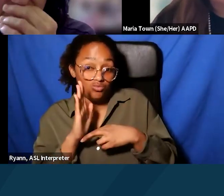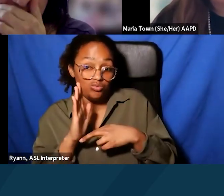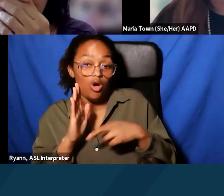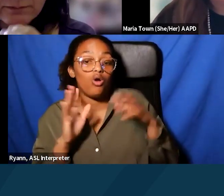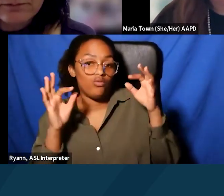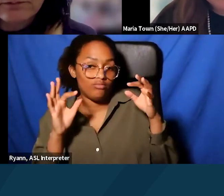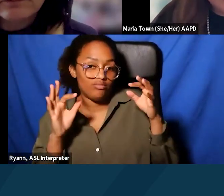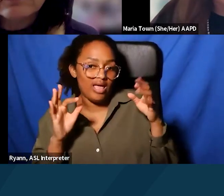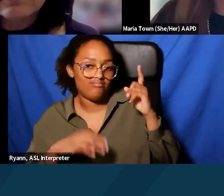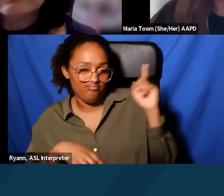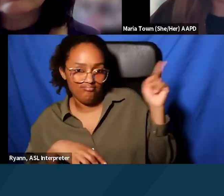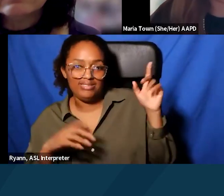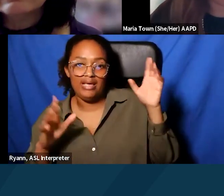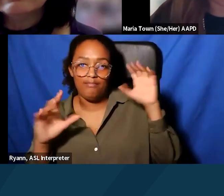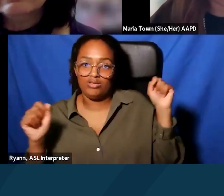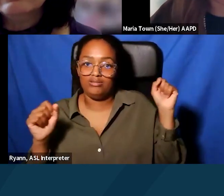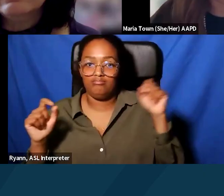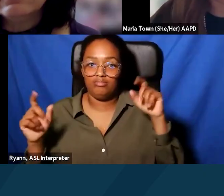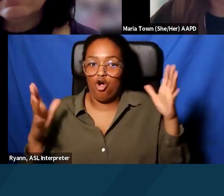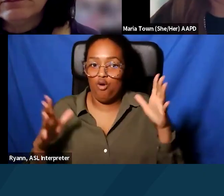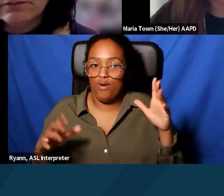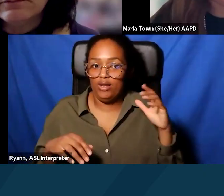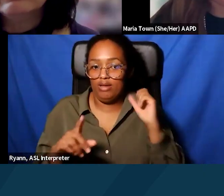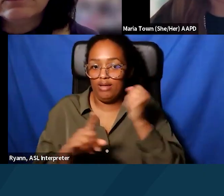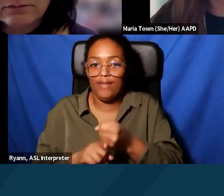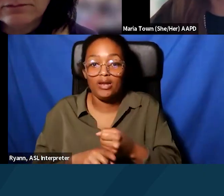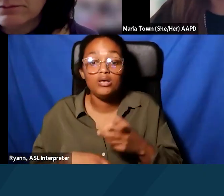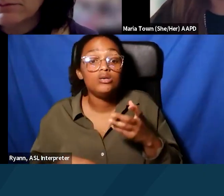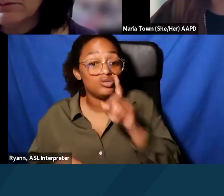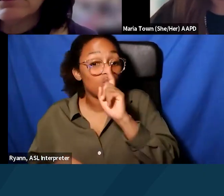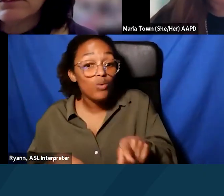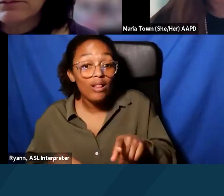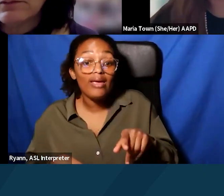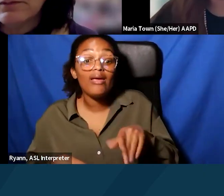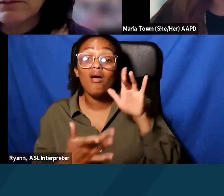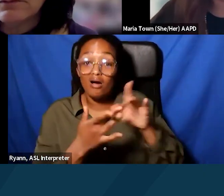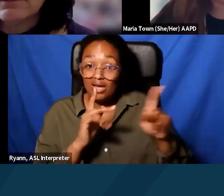So, reaching out to folks that you may know in these nine states to say hey,